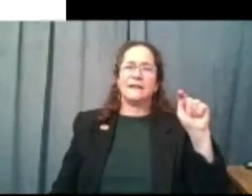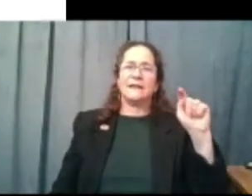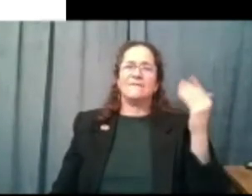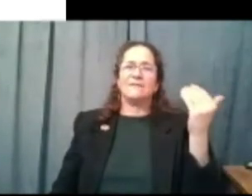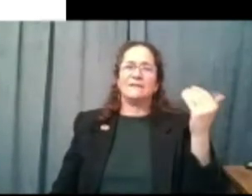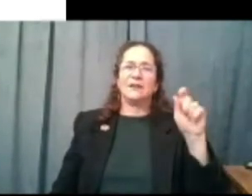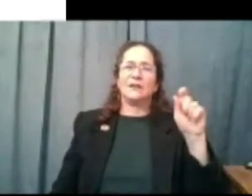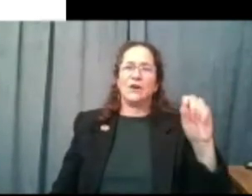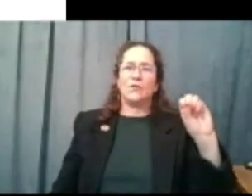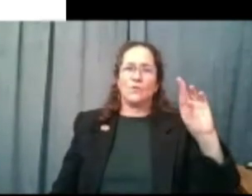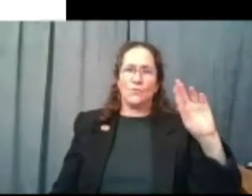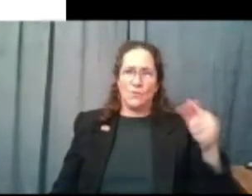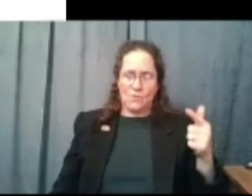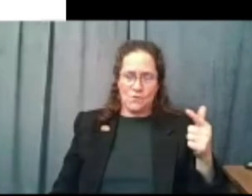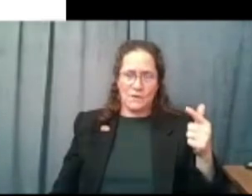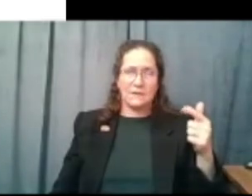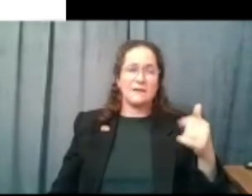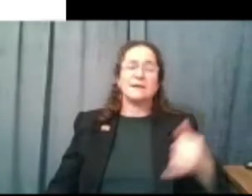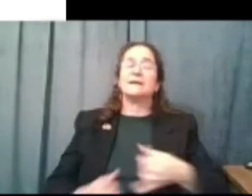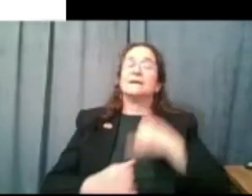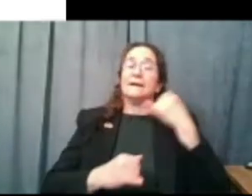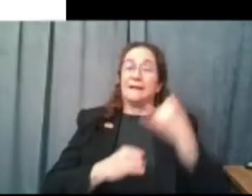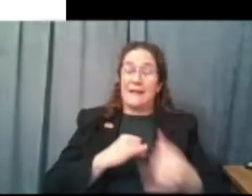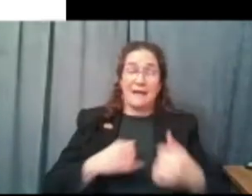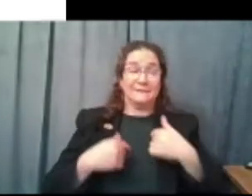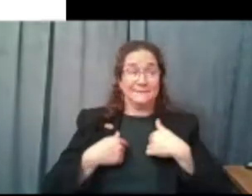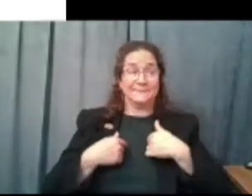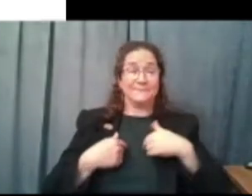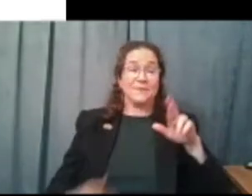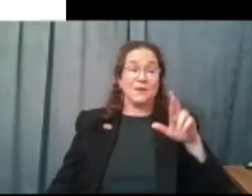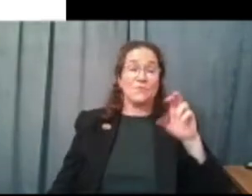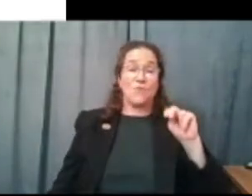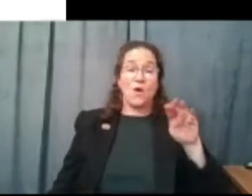And then the last one, which is me, Ron D Rogers, director